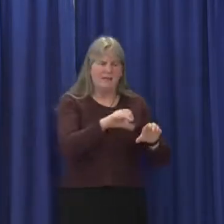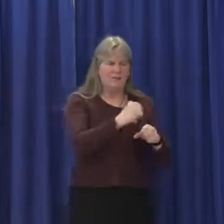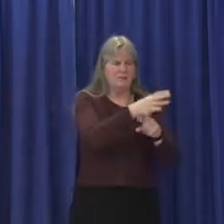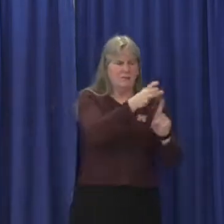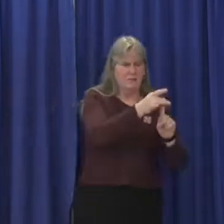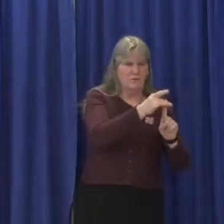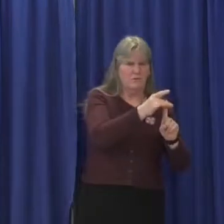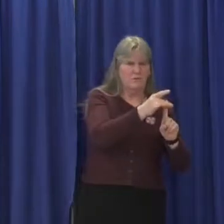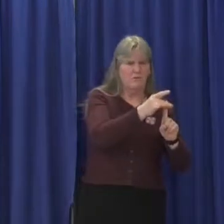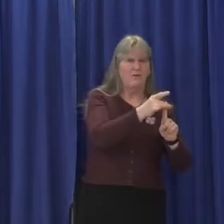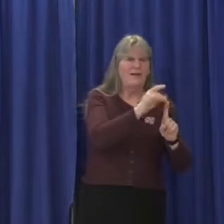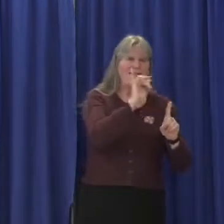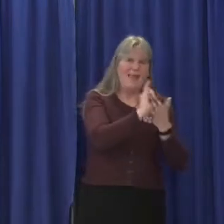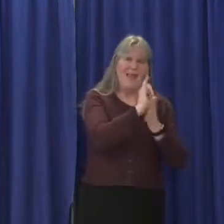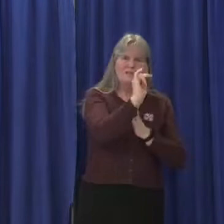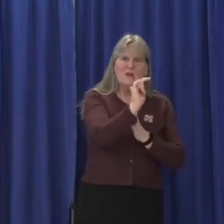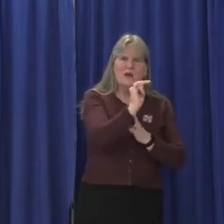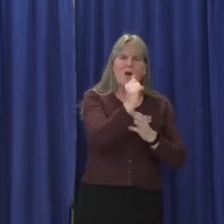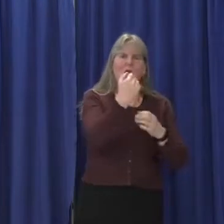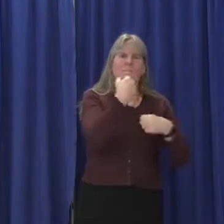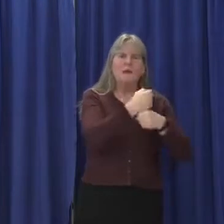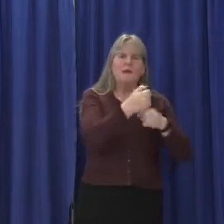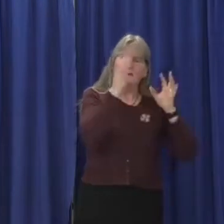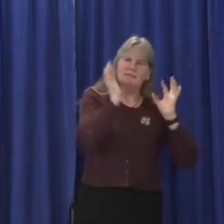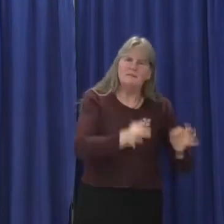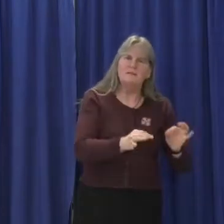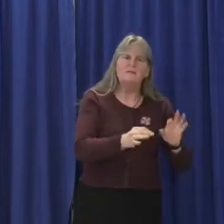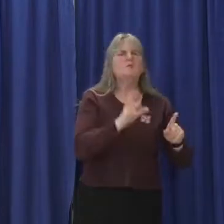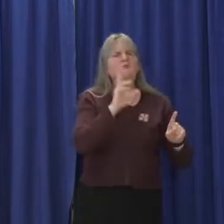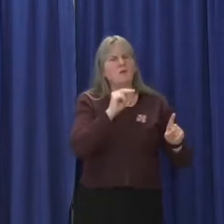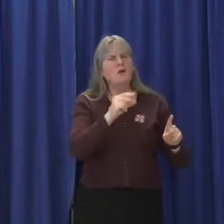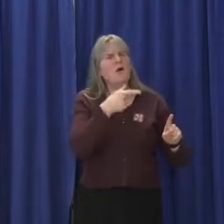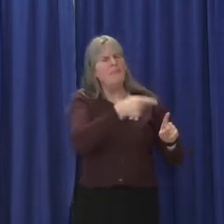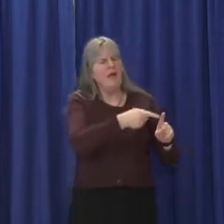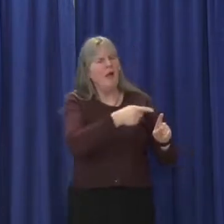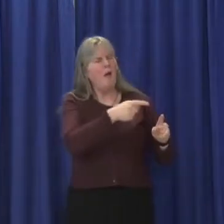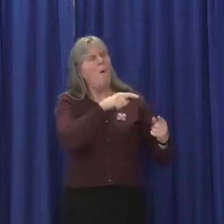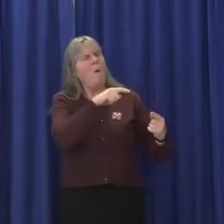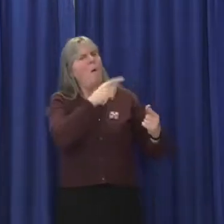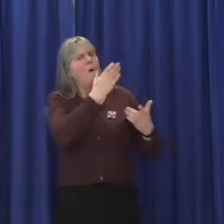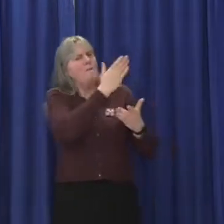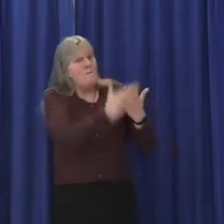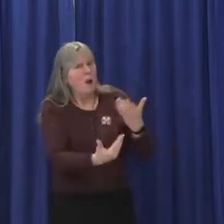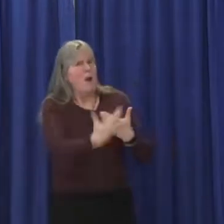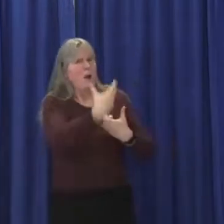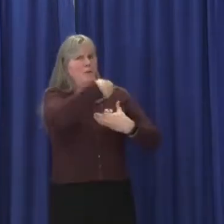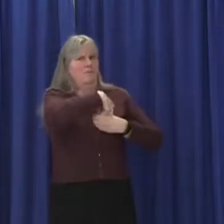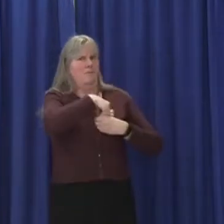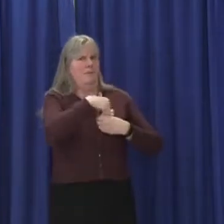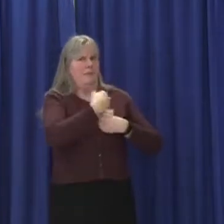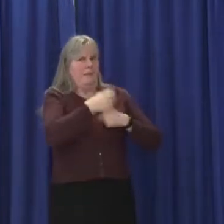the be all, end all anymore. It's more of a nuanced and-- and more profound approach that